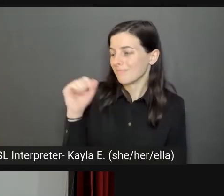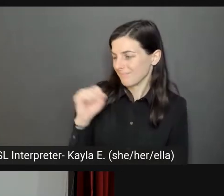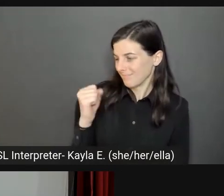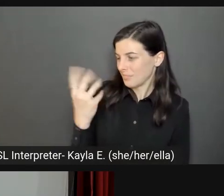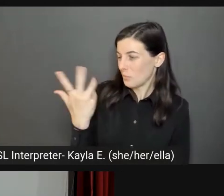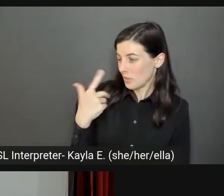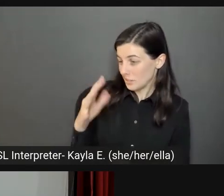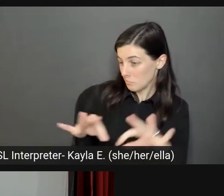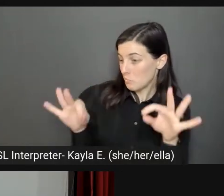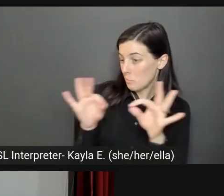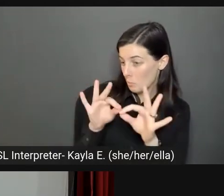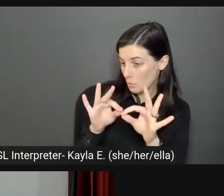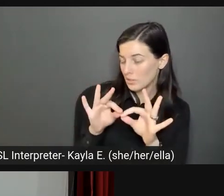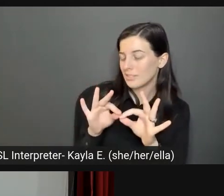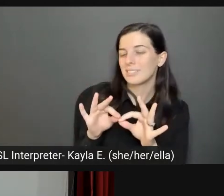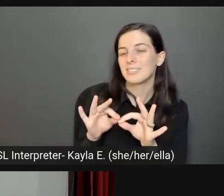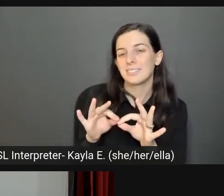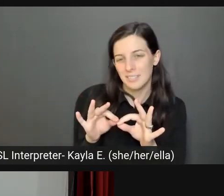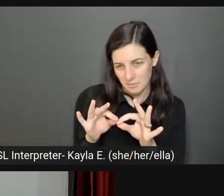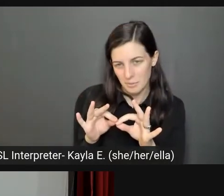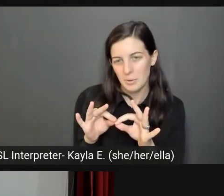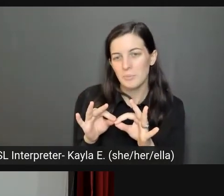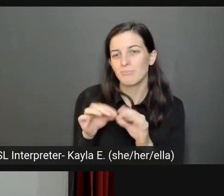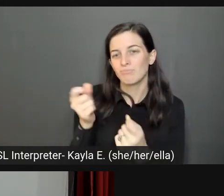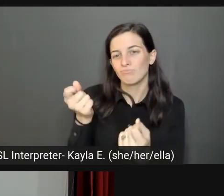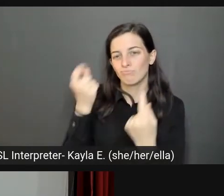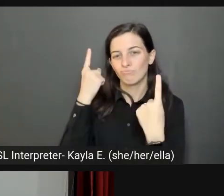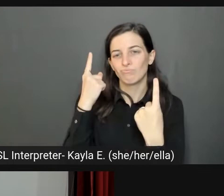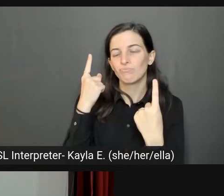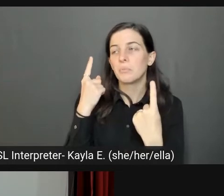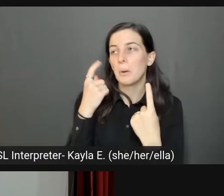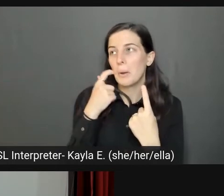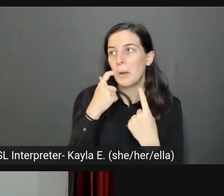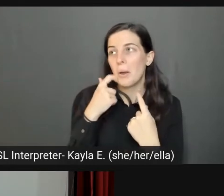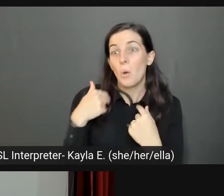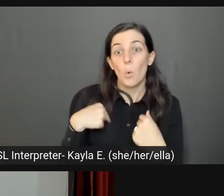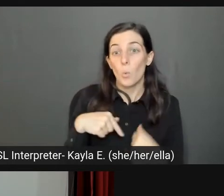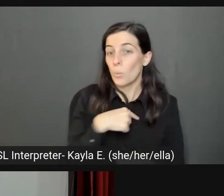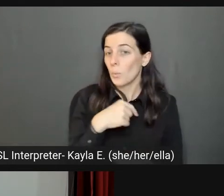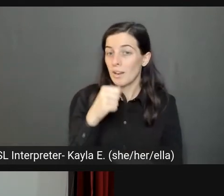I see it's Lucy. What's important to understand is that we're not a service organization,